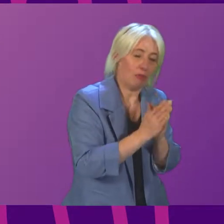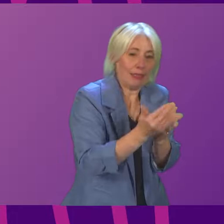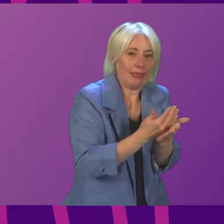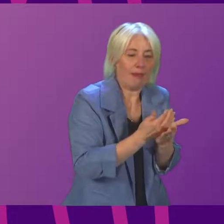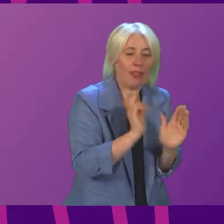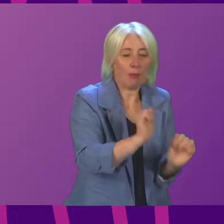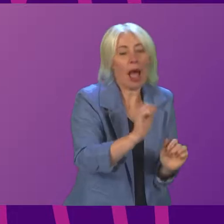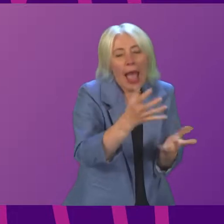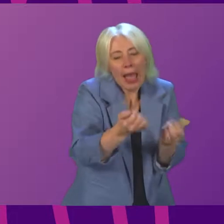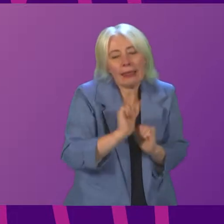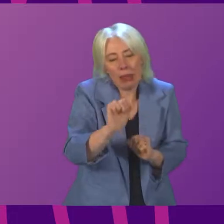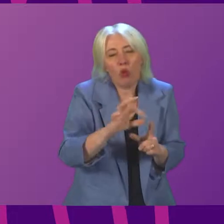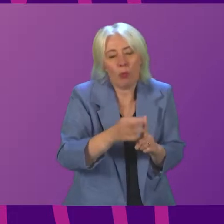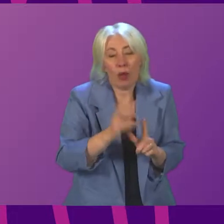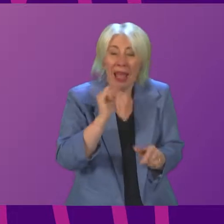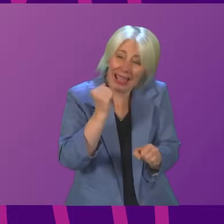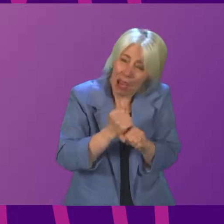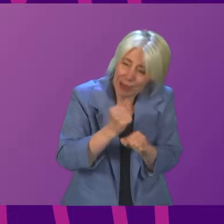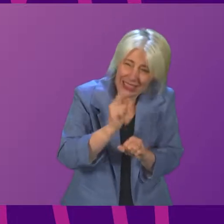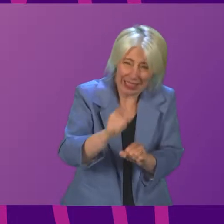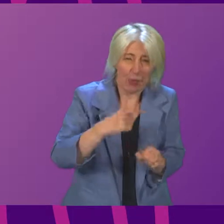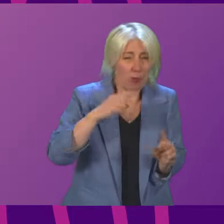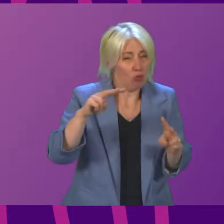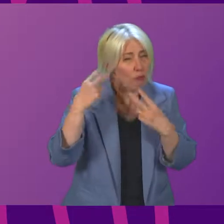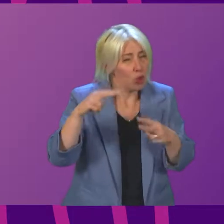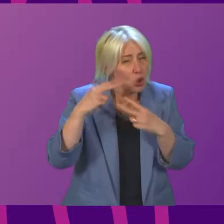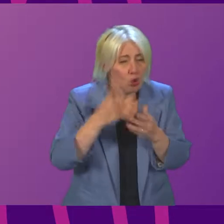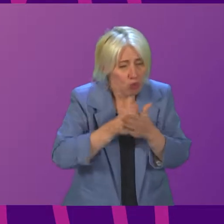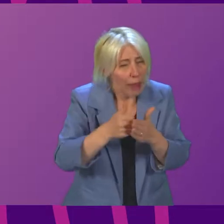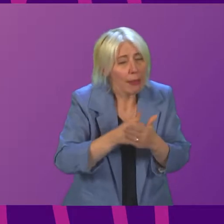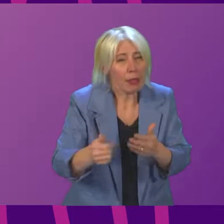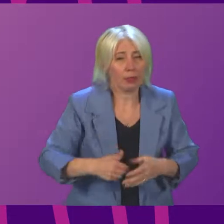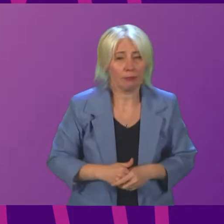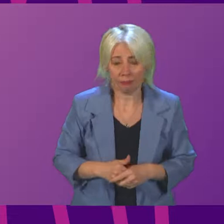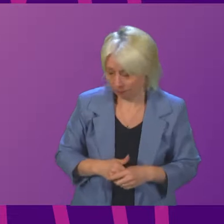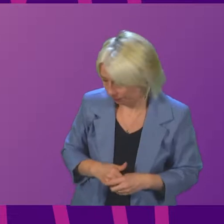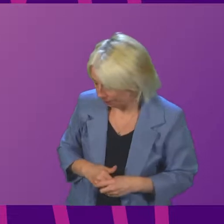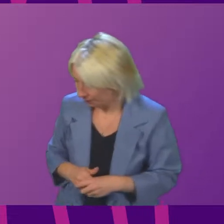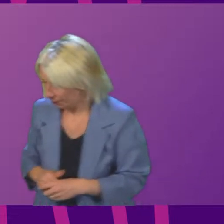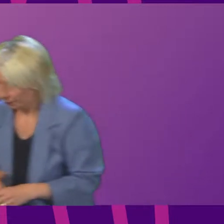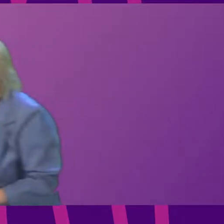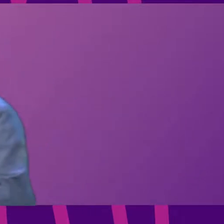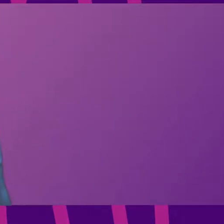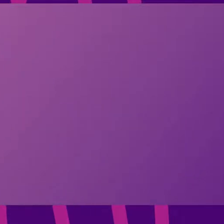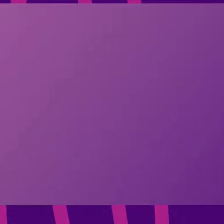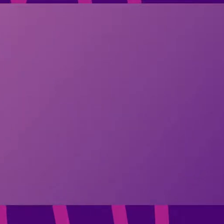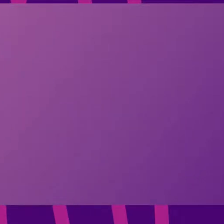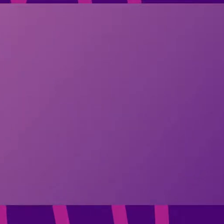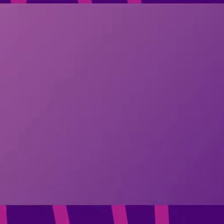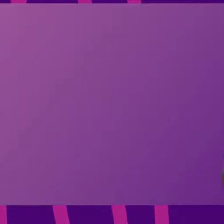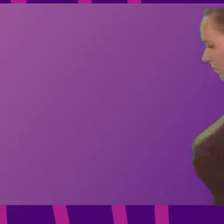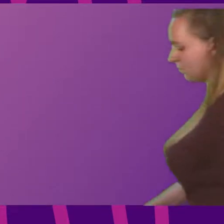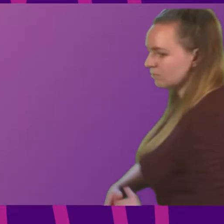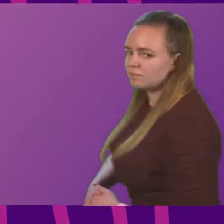give him an absolute guarantee that the measures are kept under regular review.